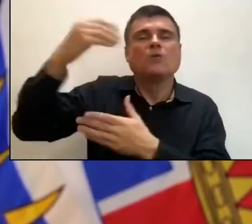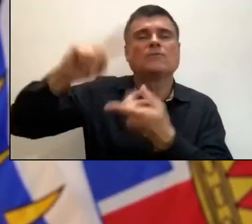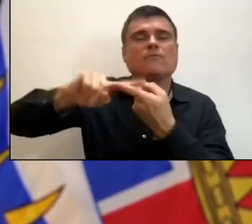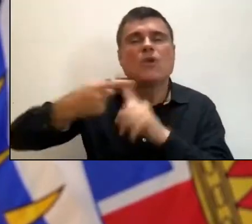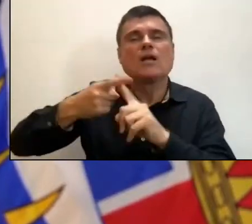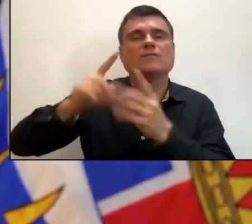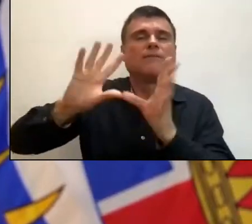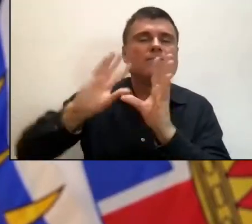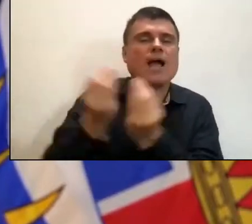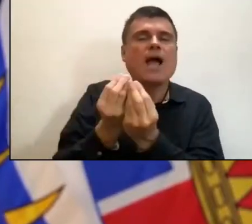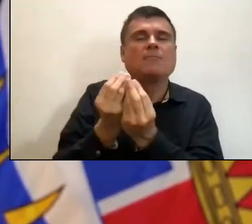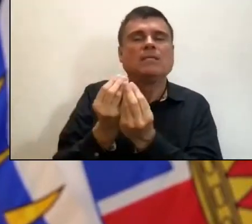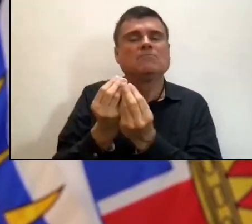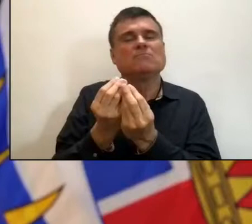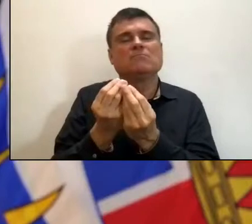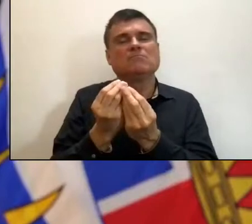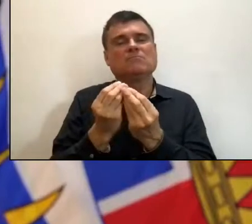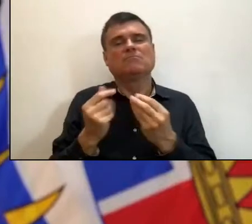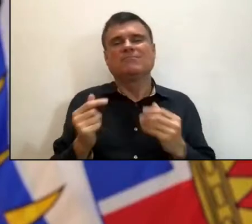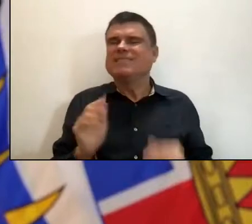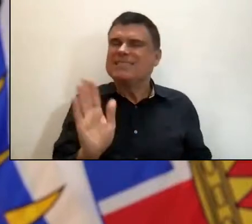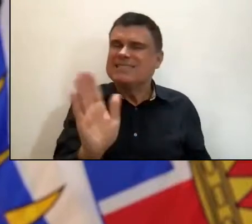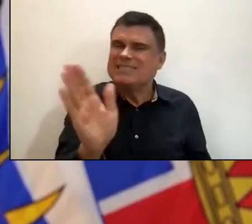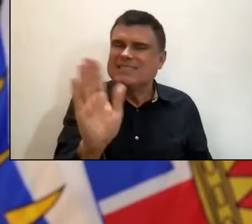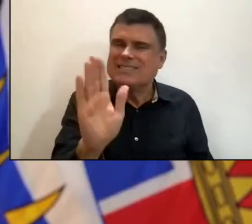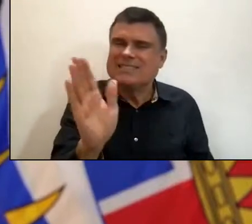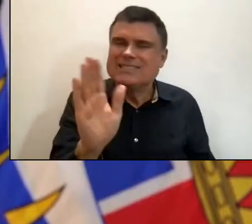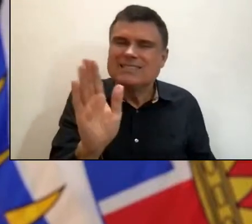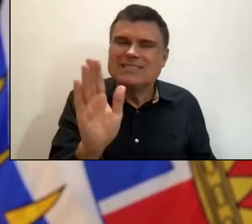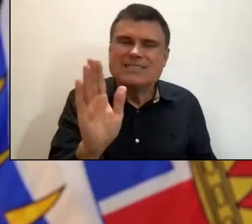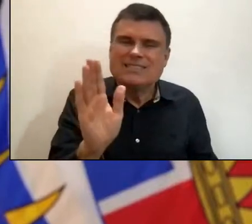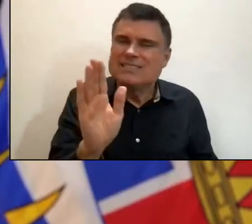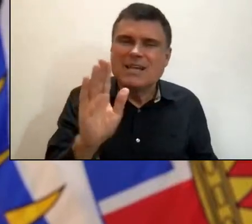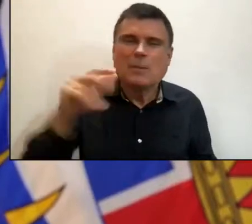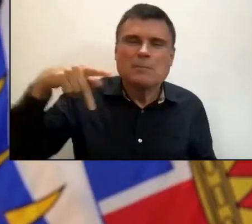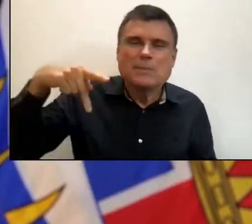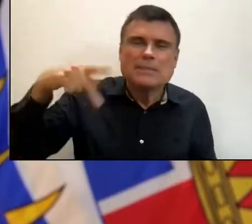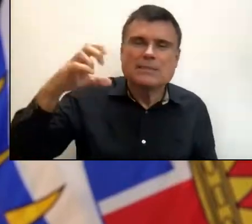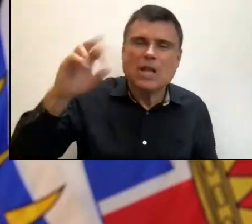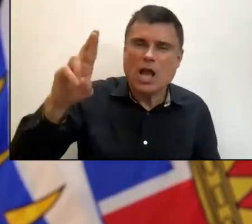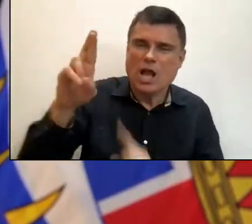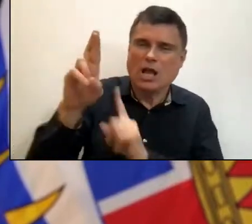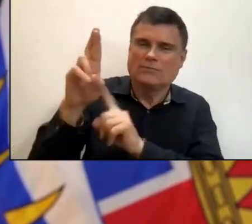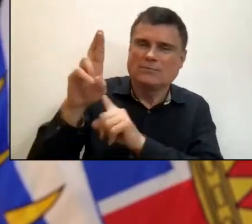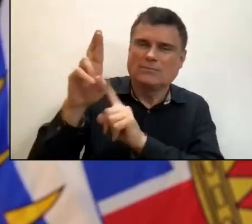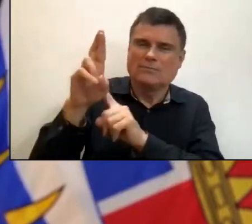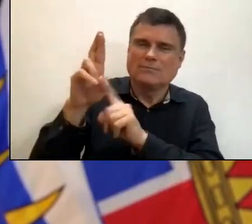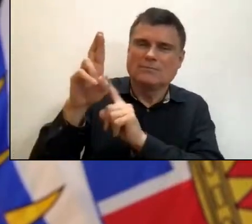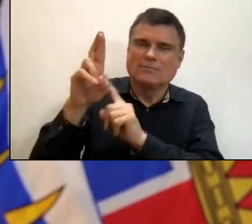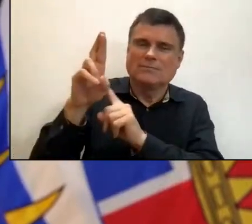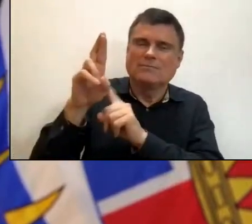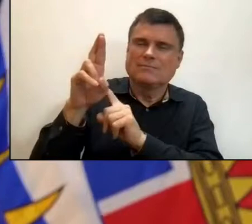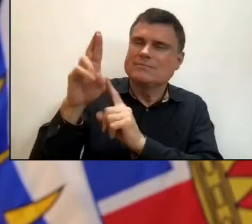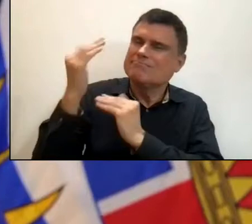These tests, the PCR testing, has capacity limits. We have seen that in Quebec.